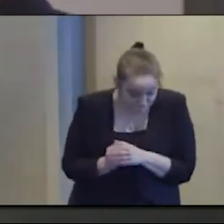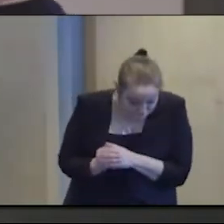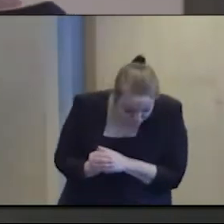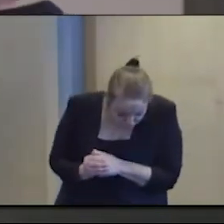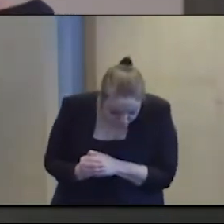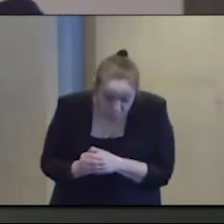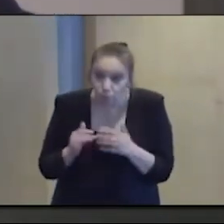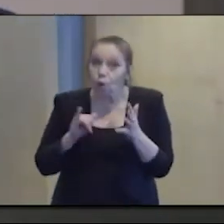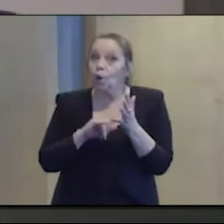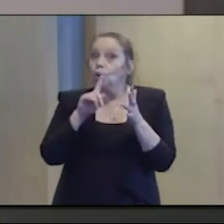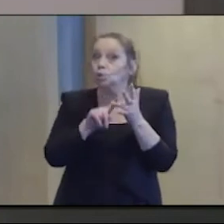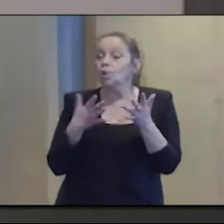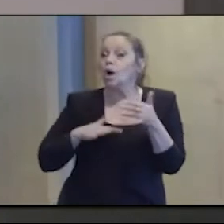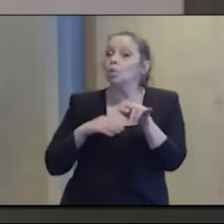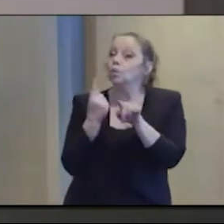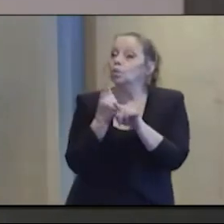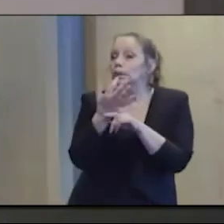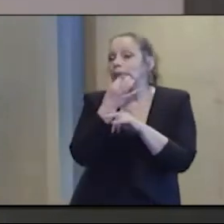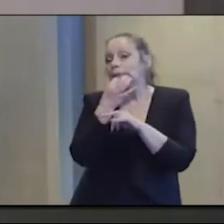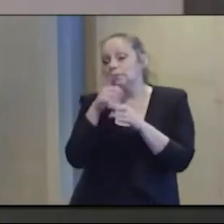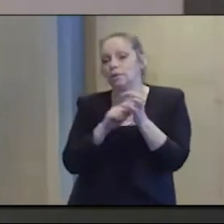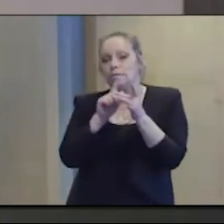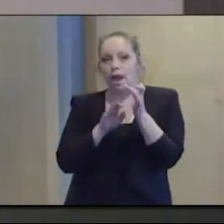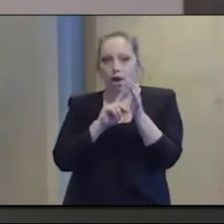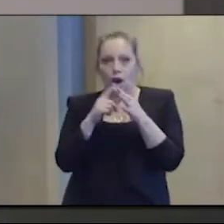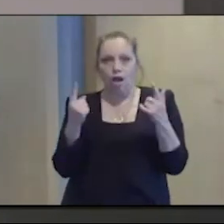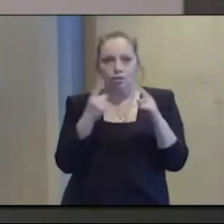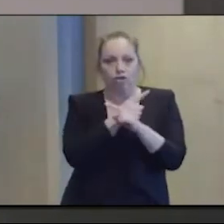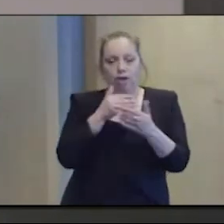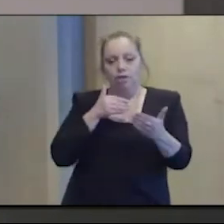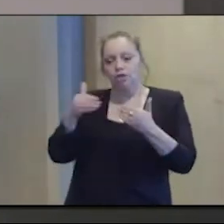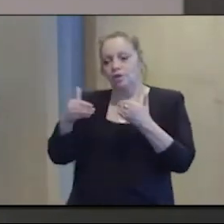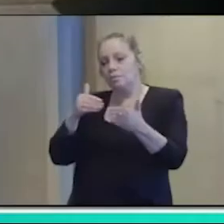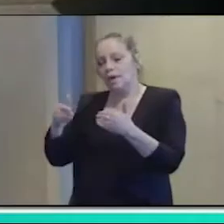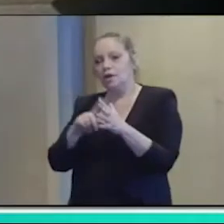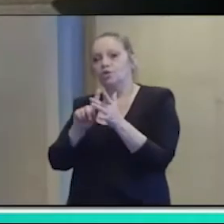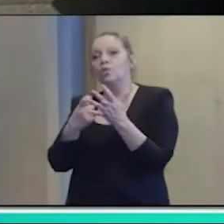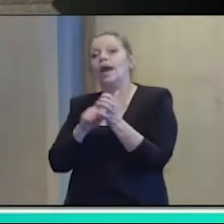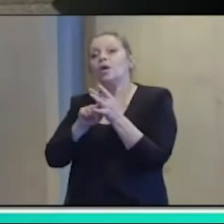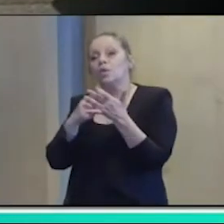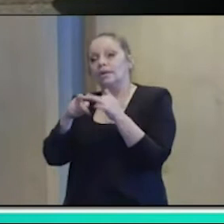So i just wanted to talk a little bit about climate change versus air quality. So typically